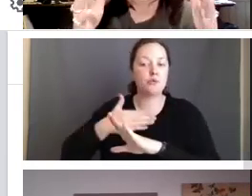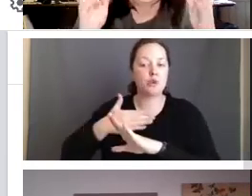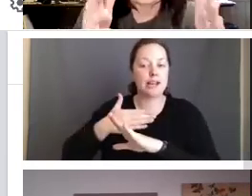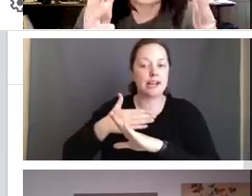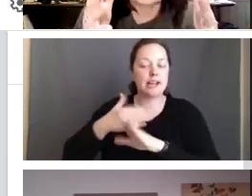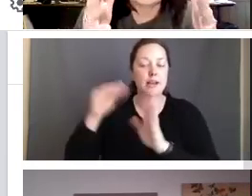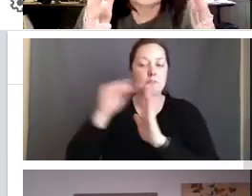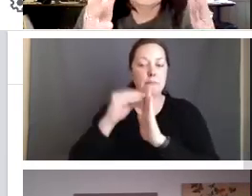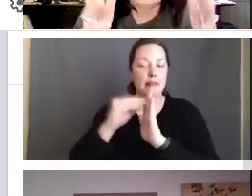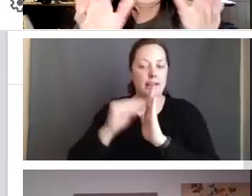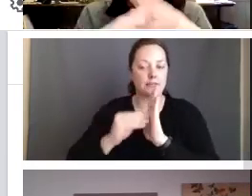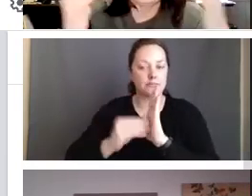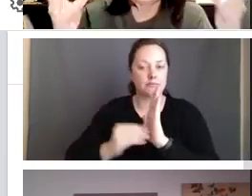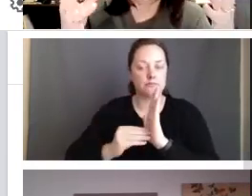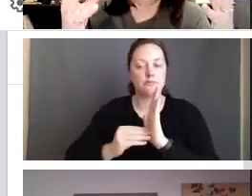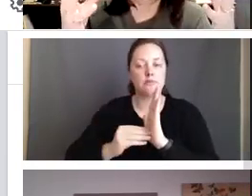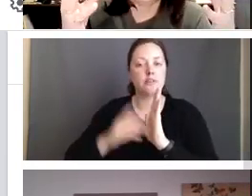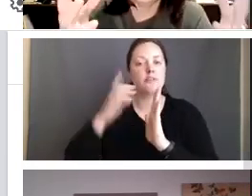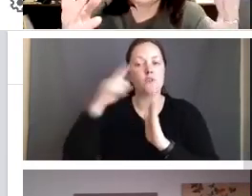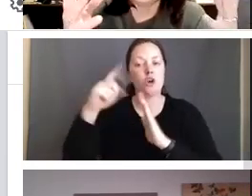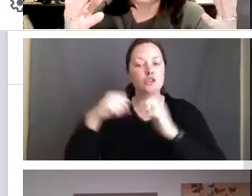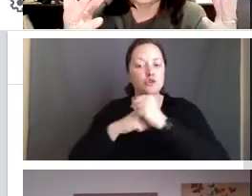looks is to consider using the layouts.